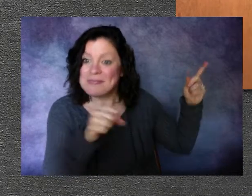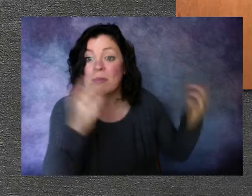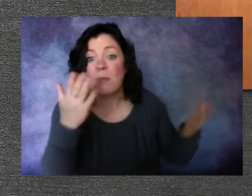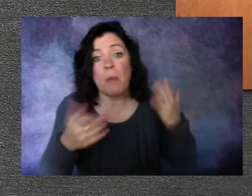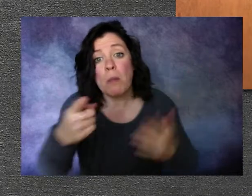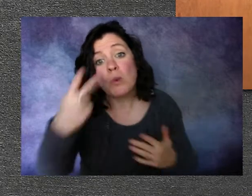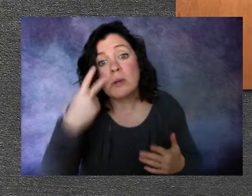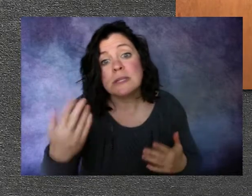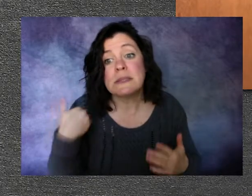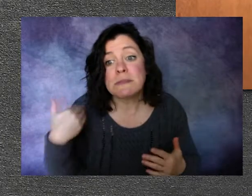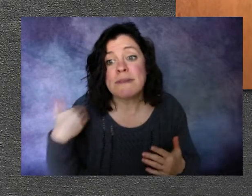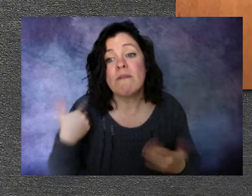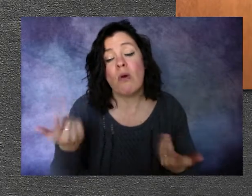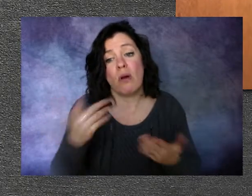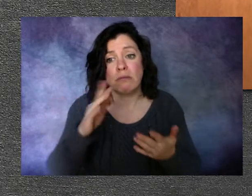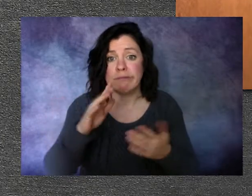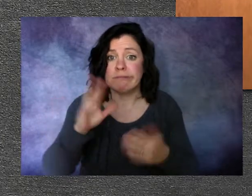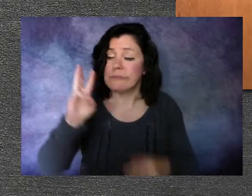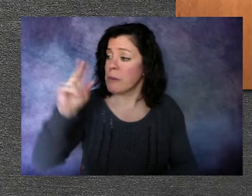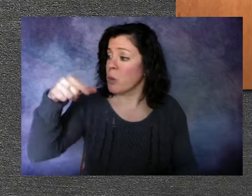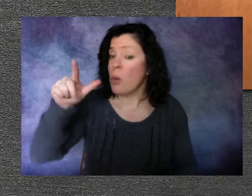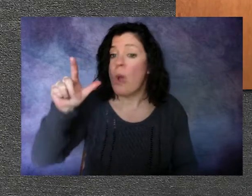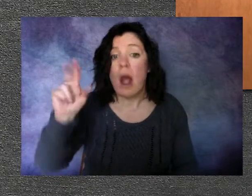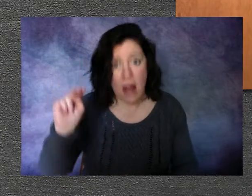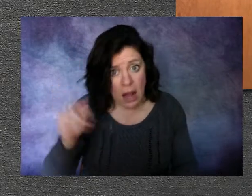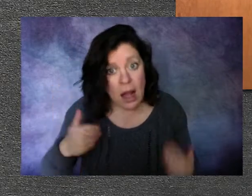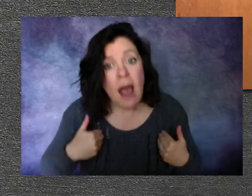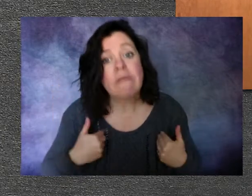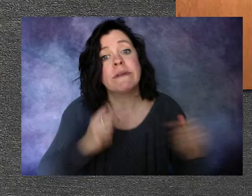You might have seen him on TV before on WQLN